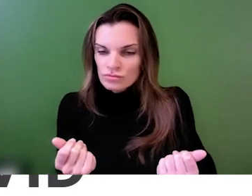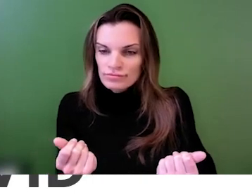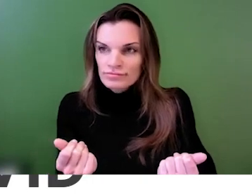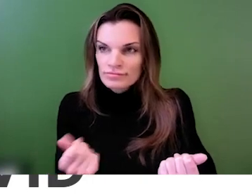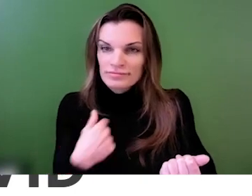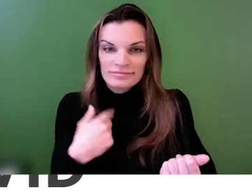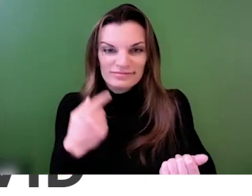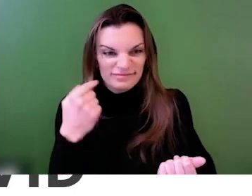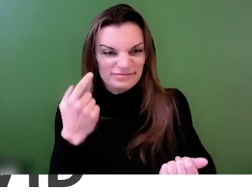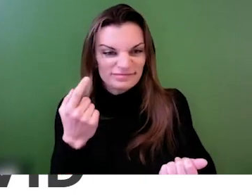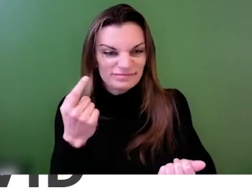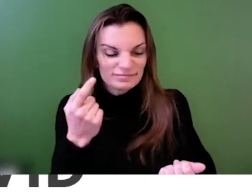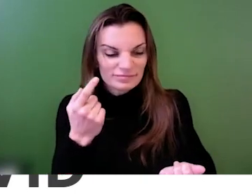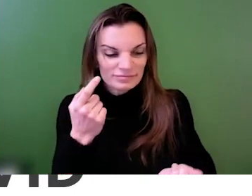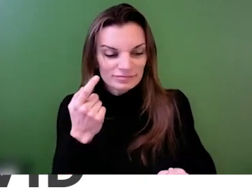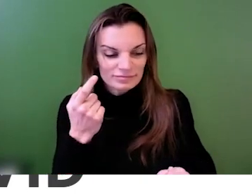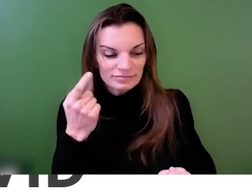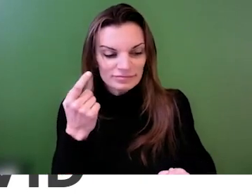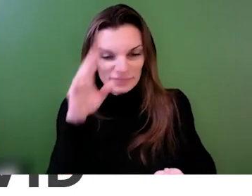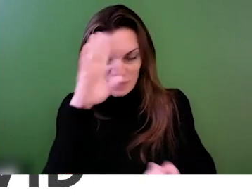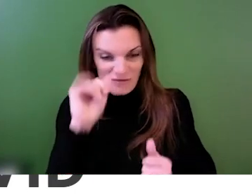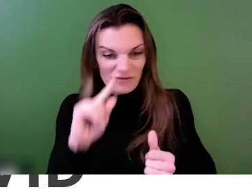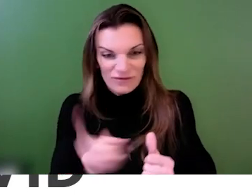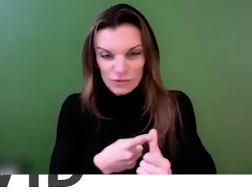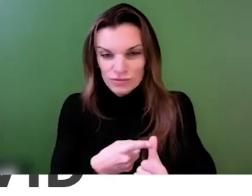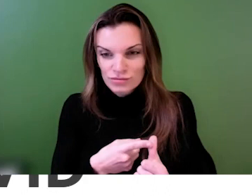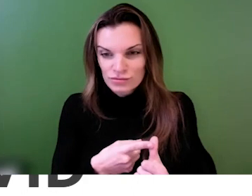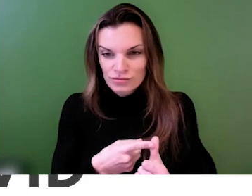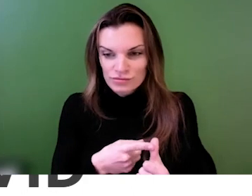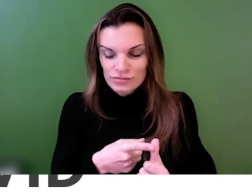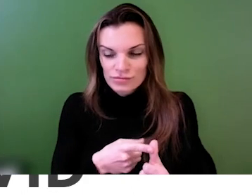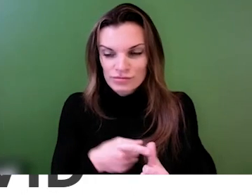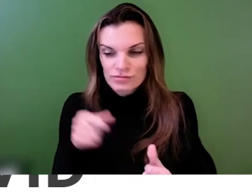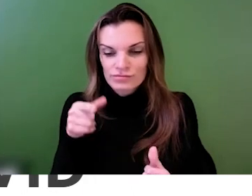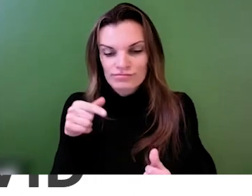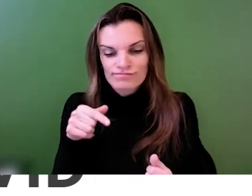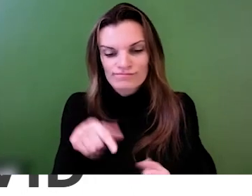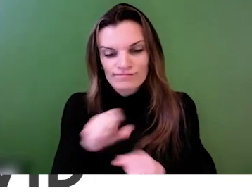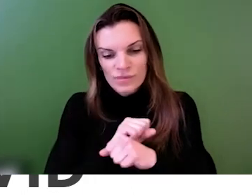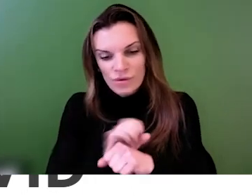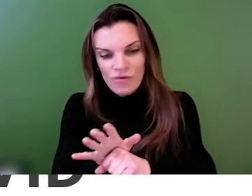yeah, I think it's especially at the beginning, this was a life